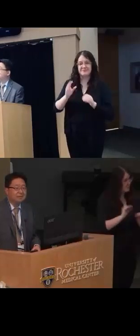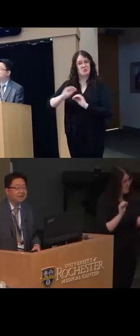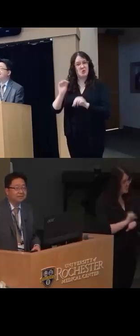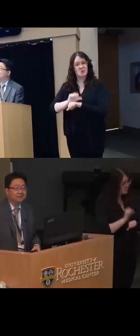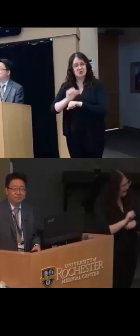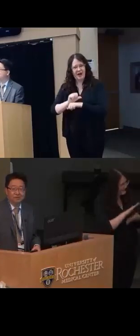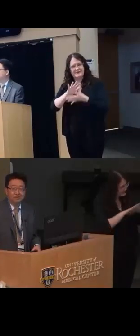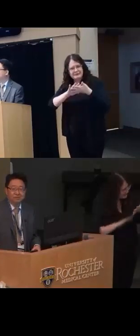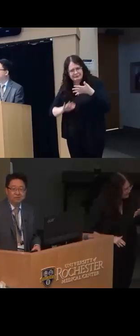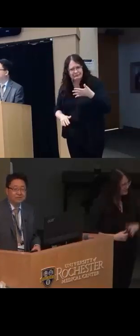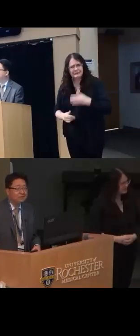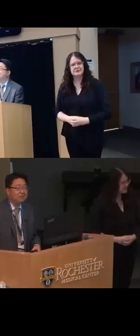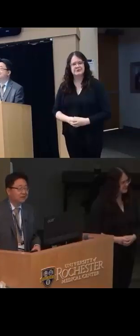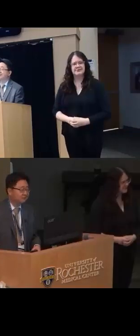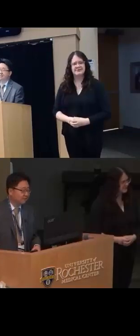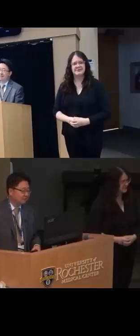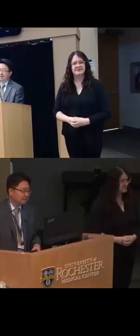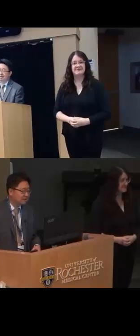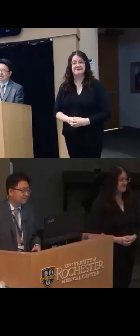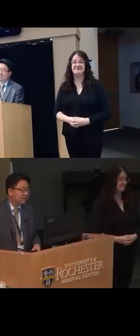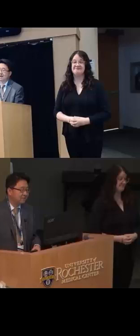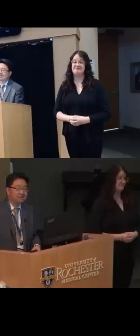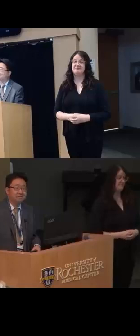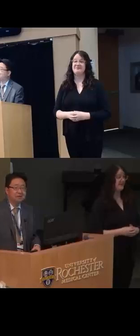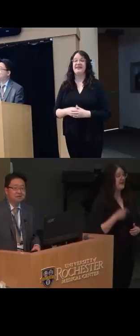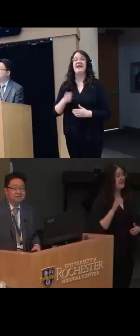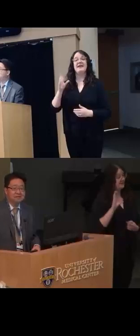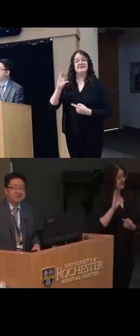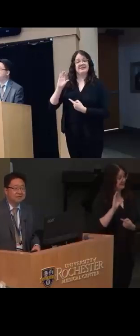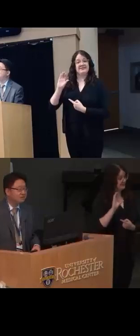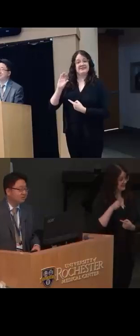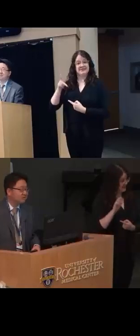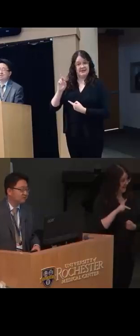many of them almost all of them is sent back to the community with the same issues